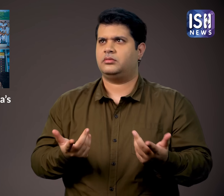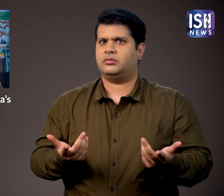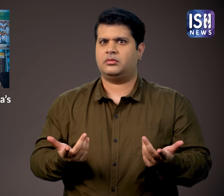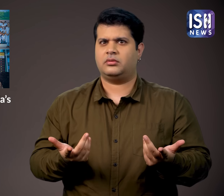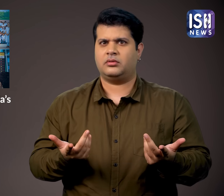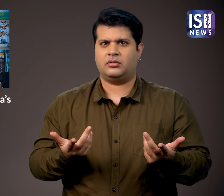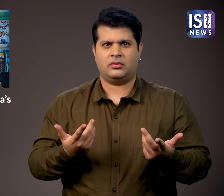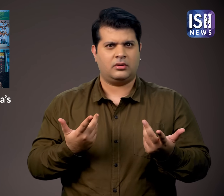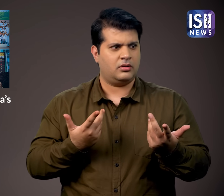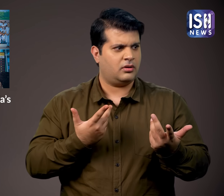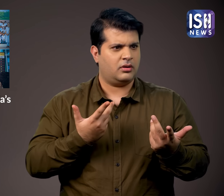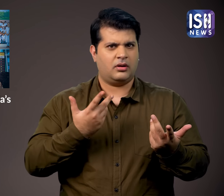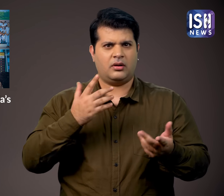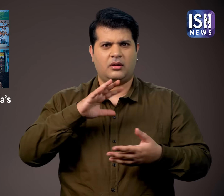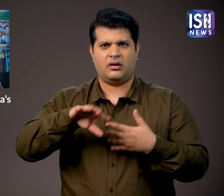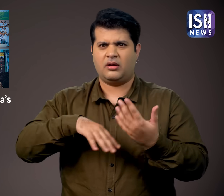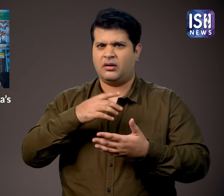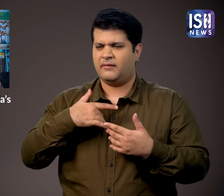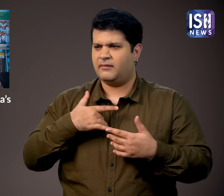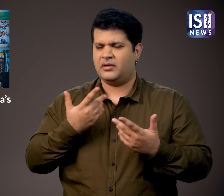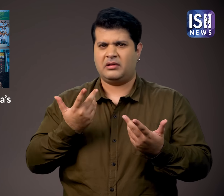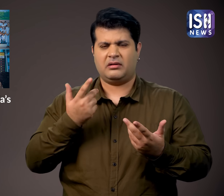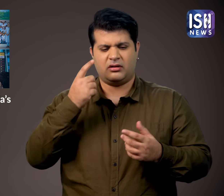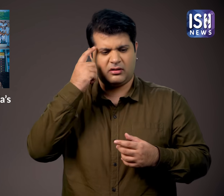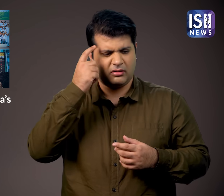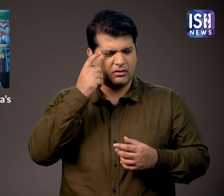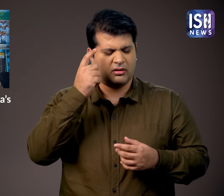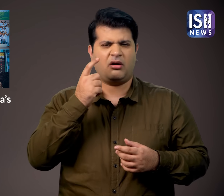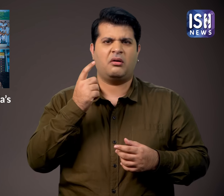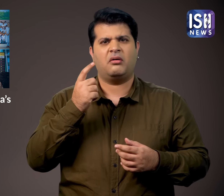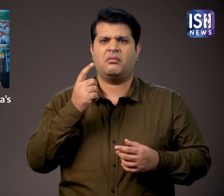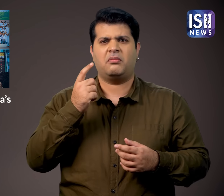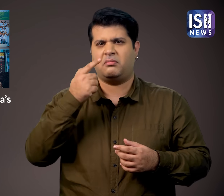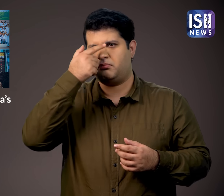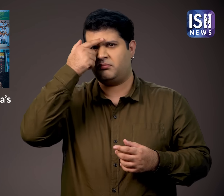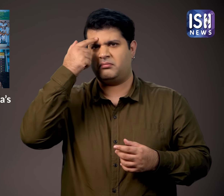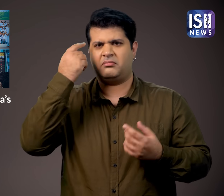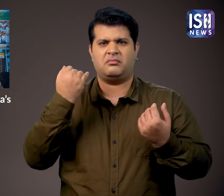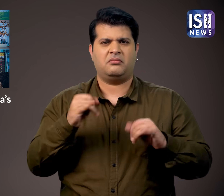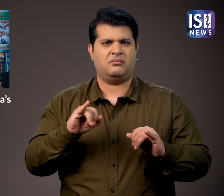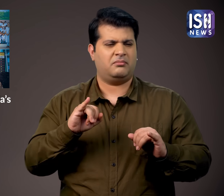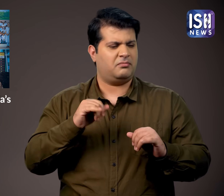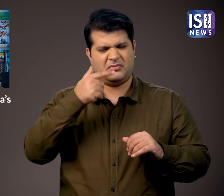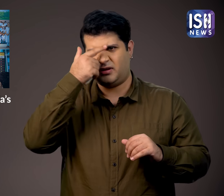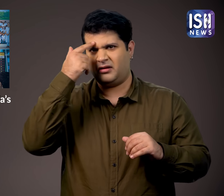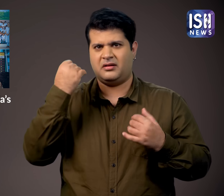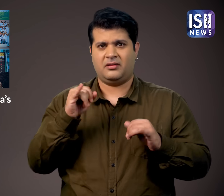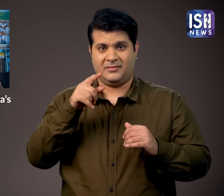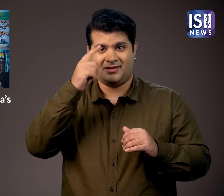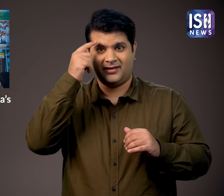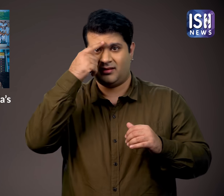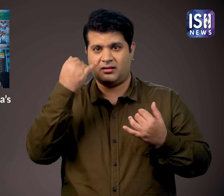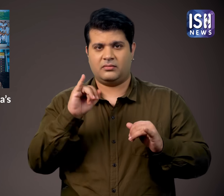You might feel like this is your bad luck!